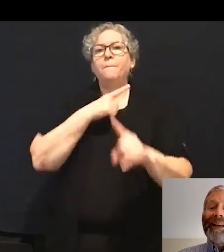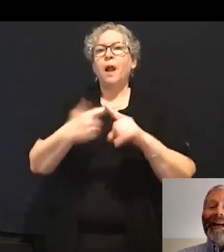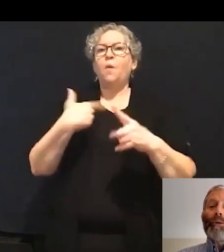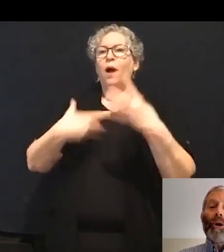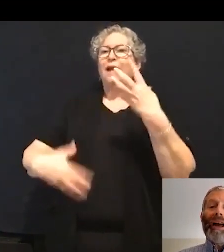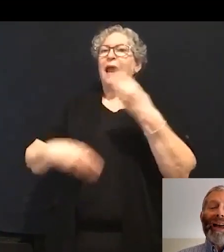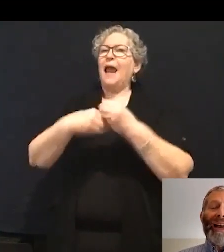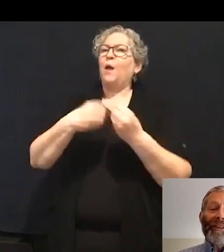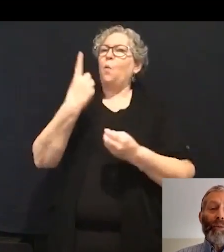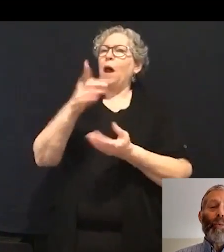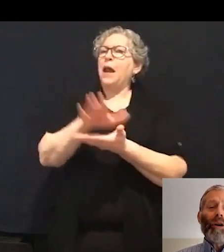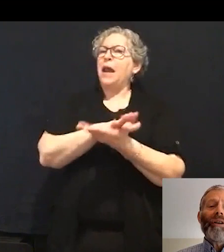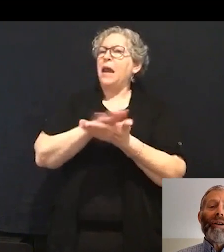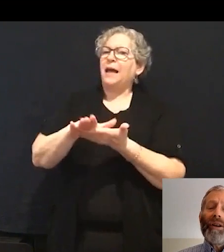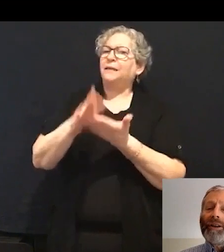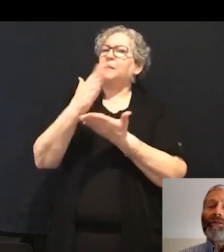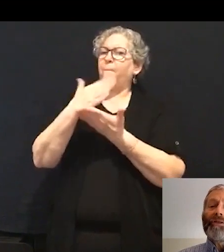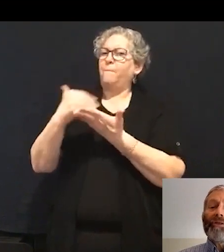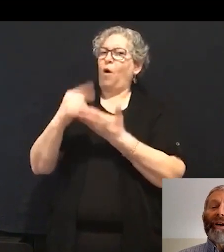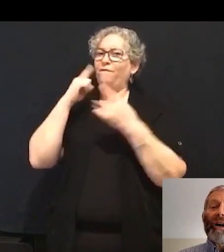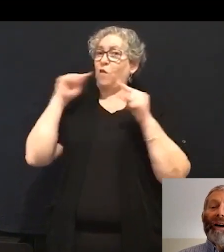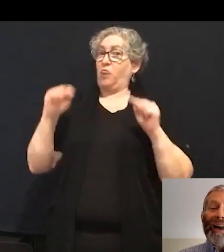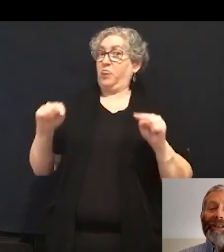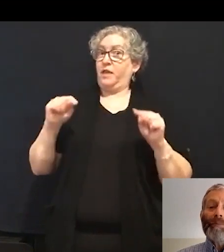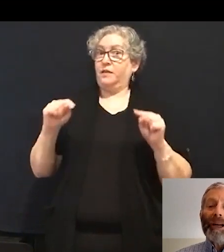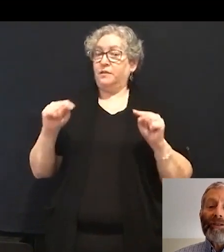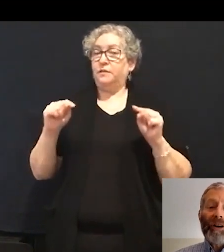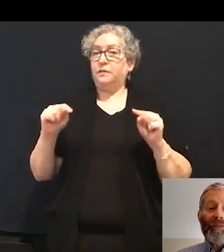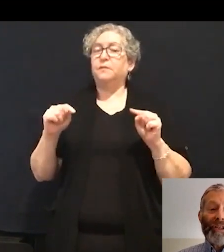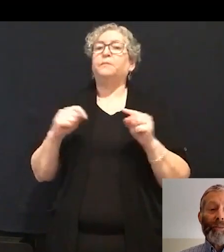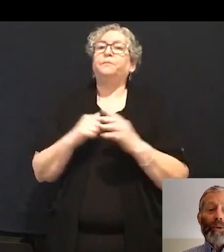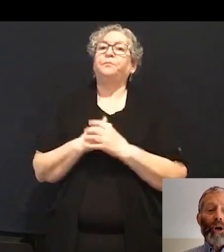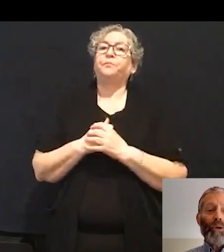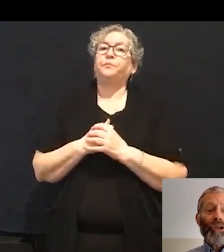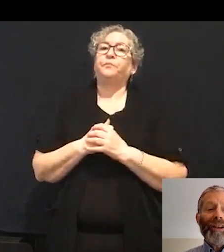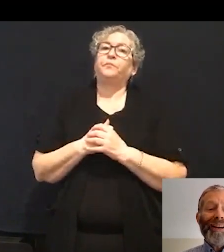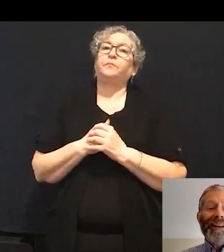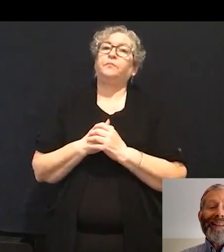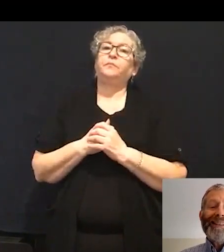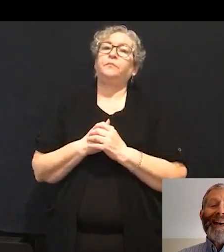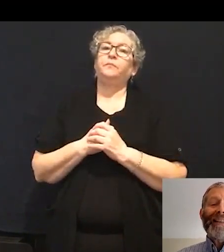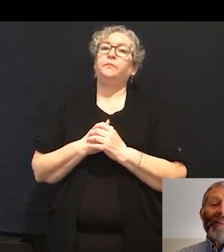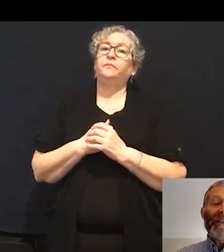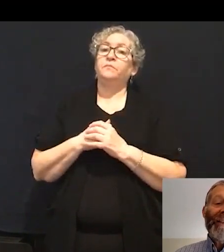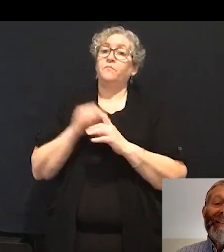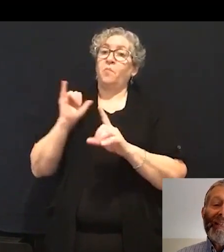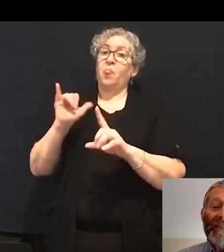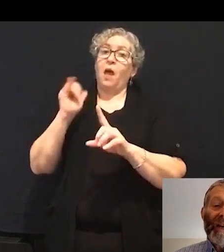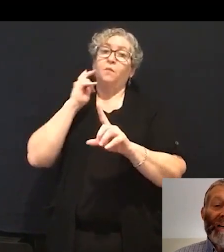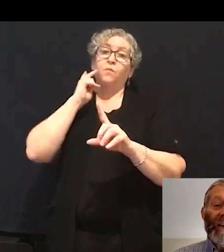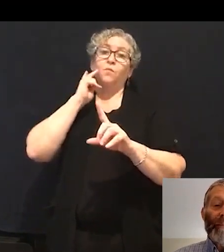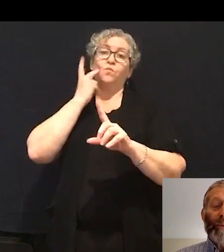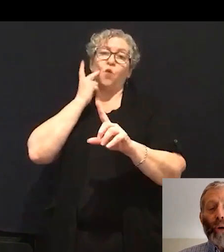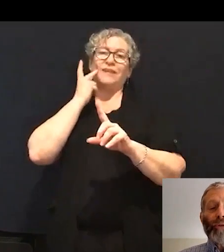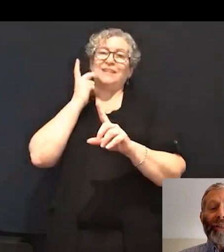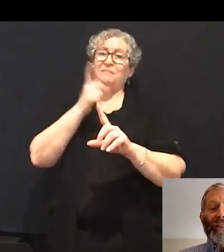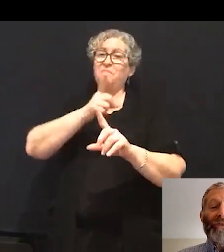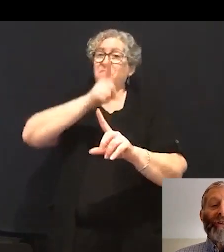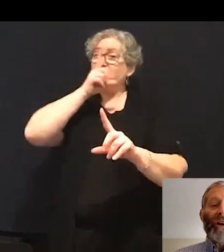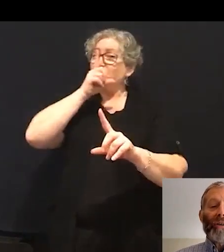And I will add that one nice aspect of this approach is that the proteins--